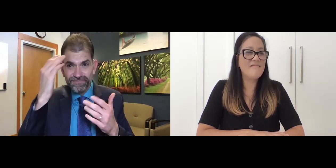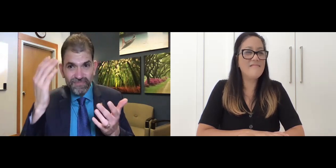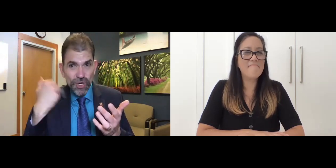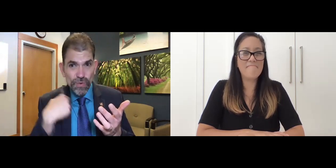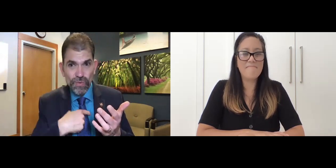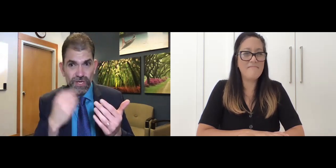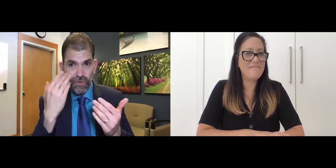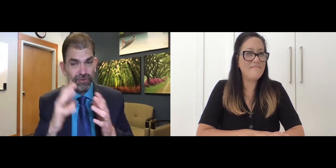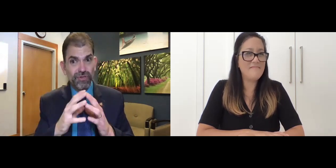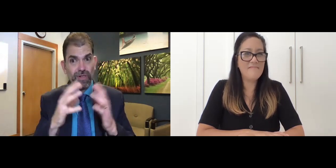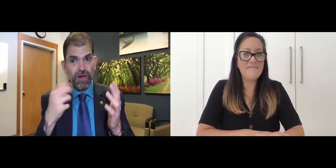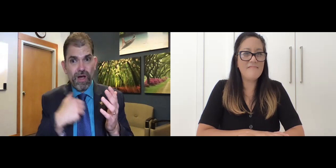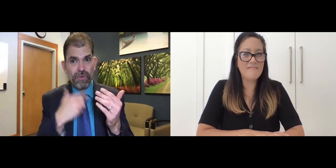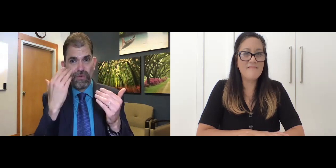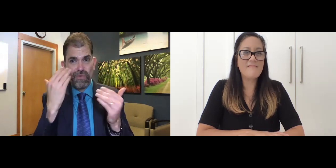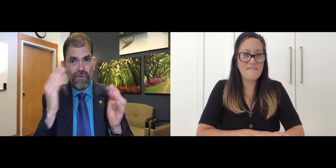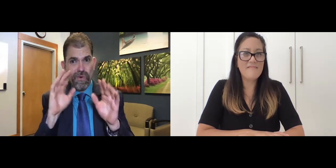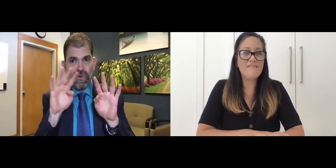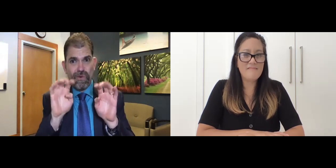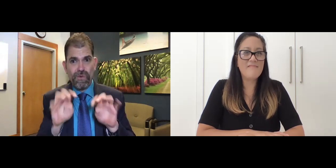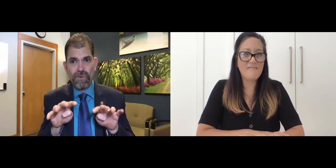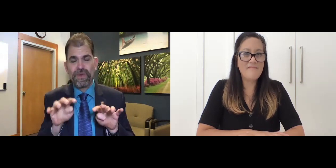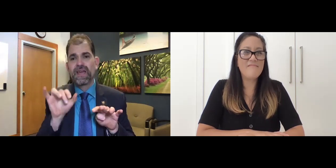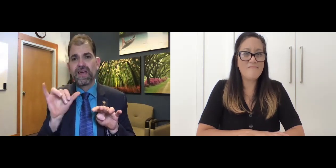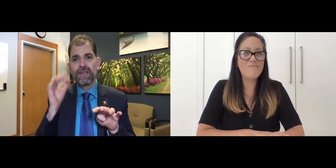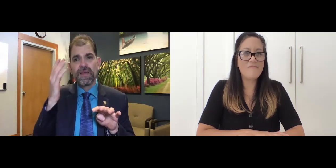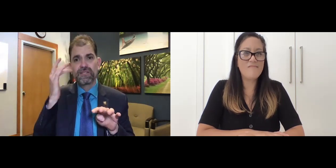other abnormalities, we just don't know what the long-term